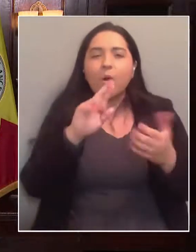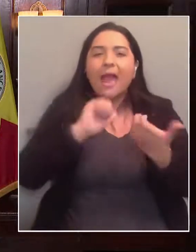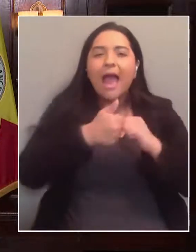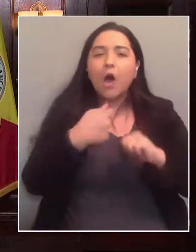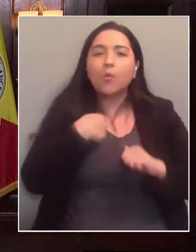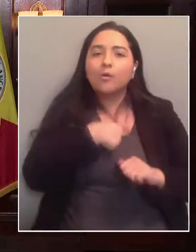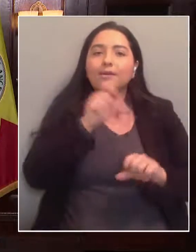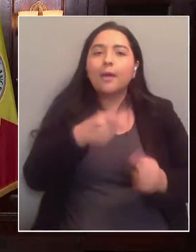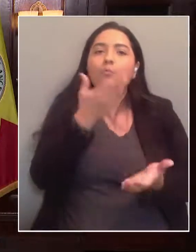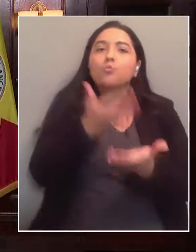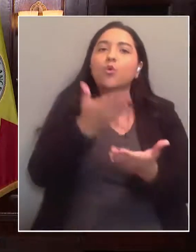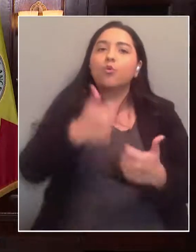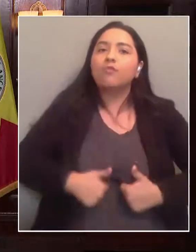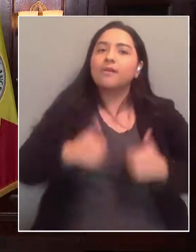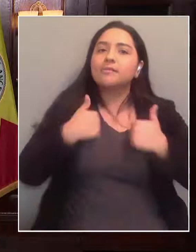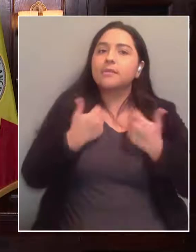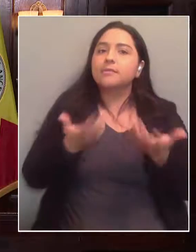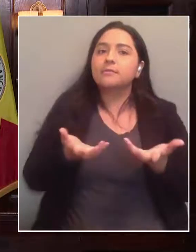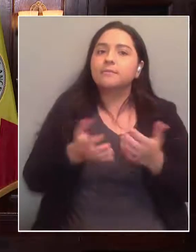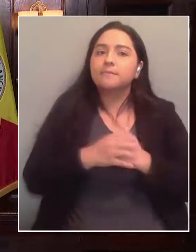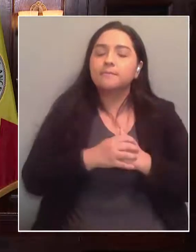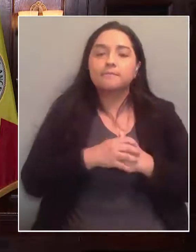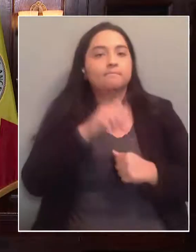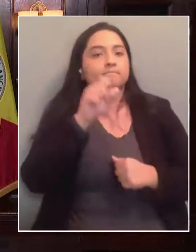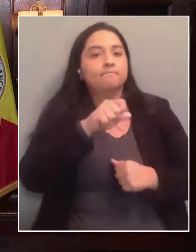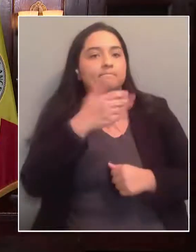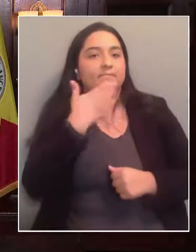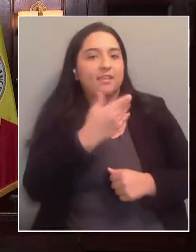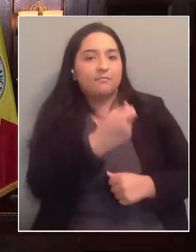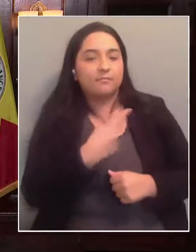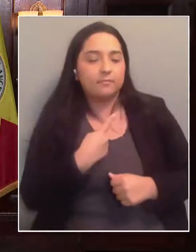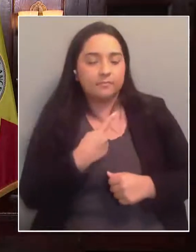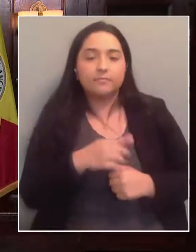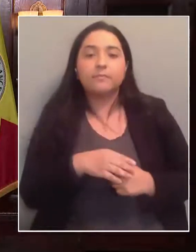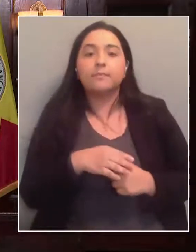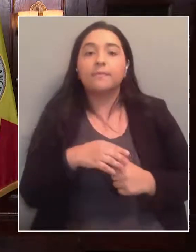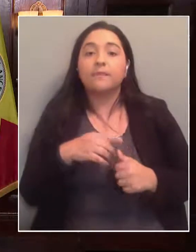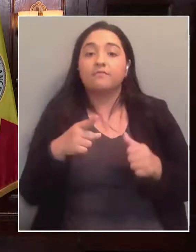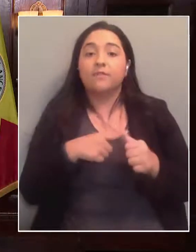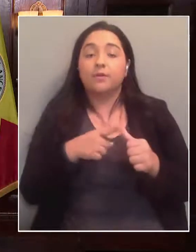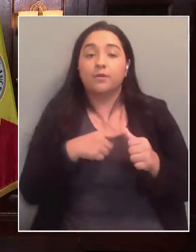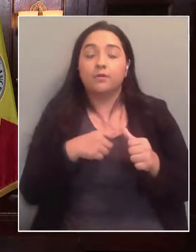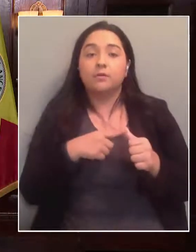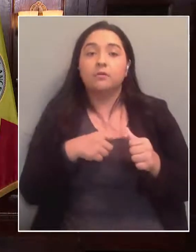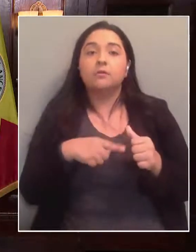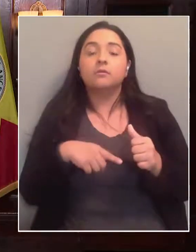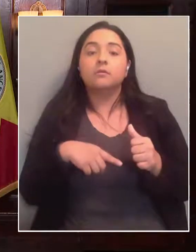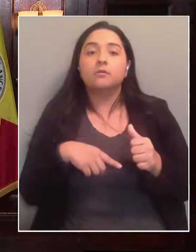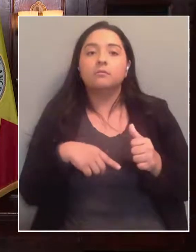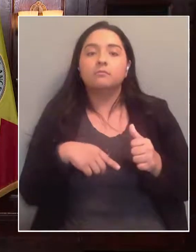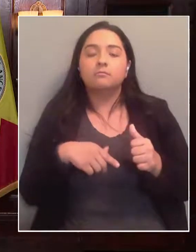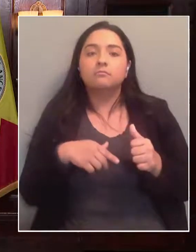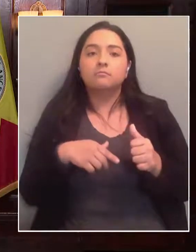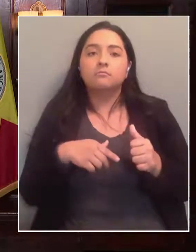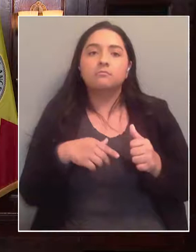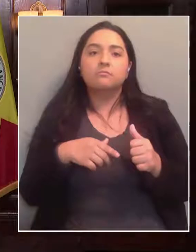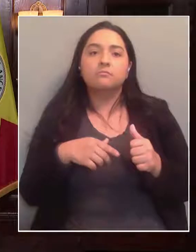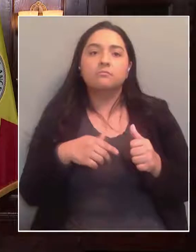Mayor Garcetti: GRACIAS POR